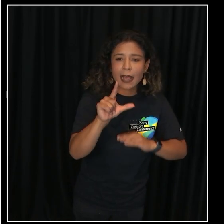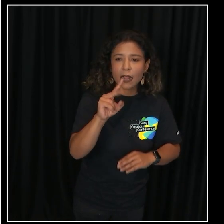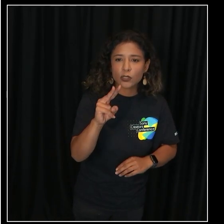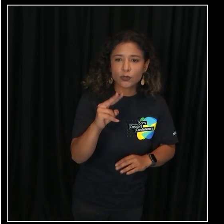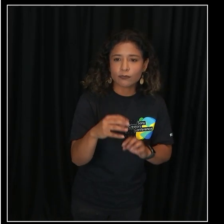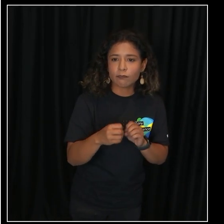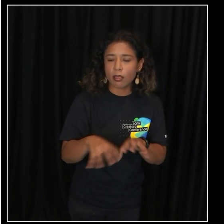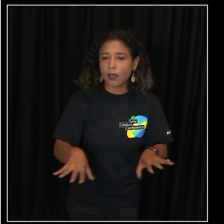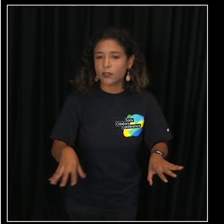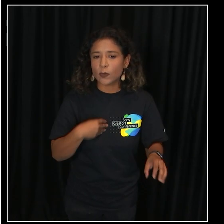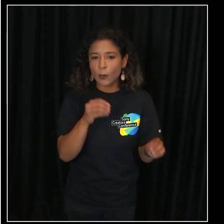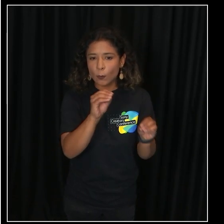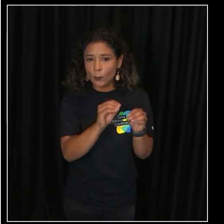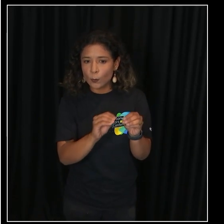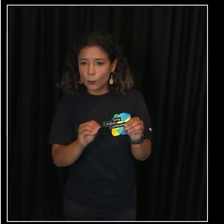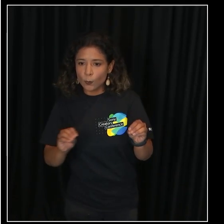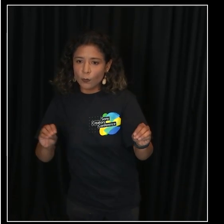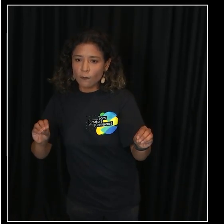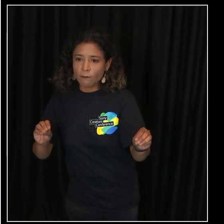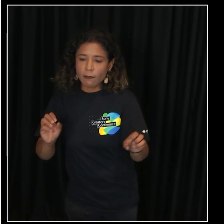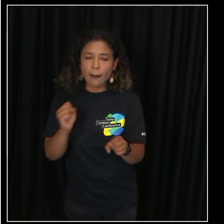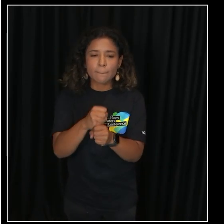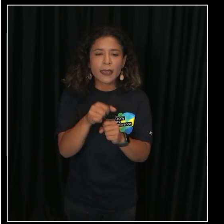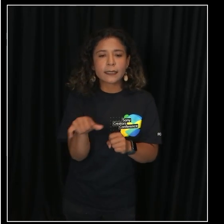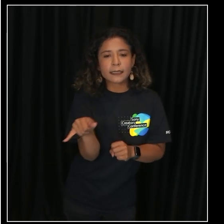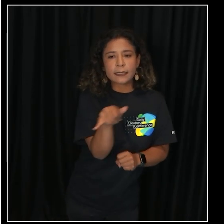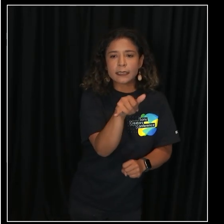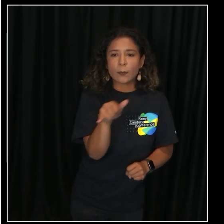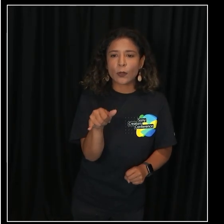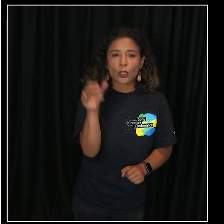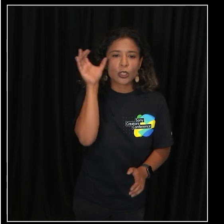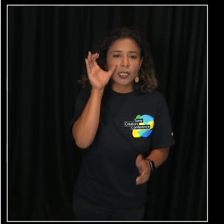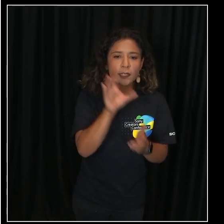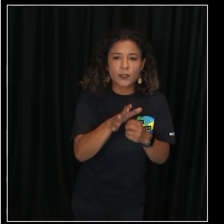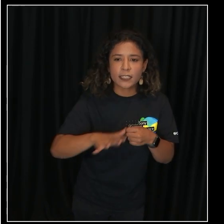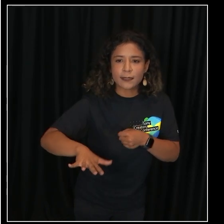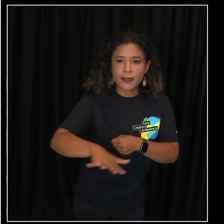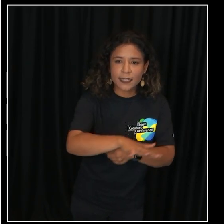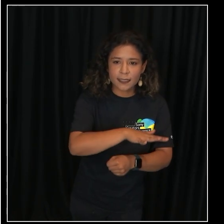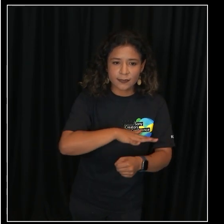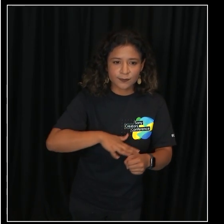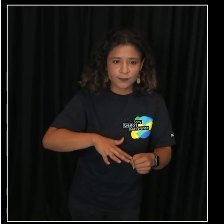the verts to make it as similar in image space as the NeRf. And that led to a lot of glitches.